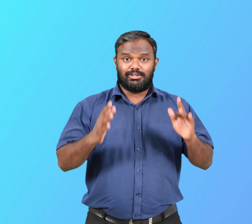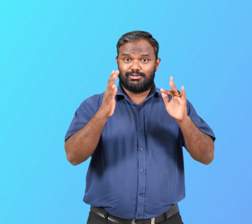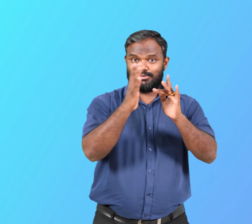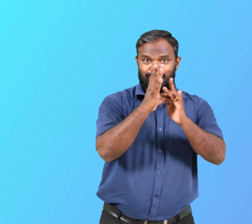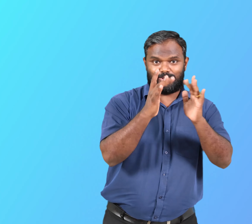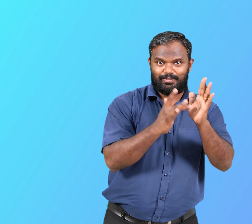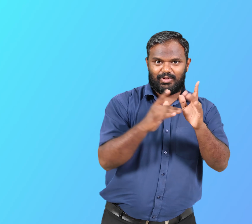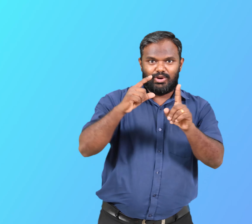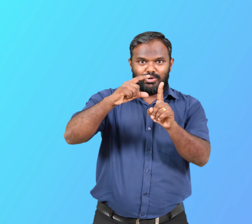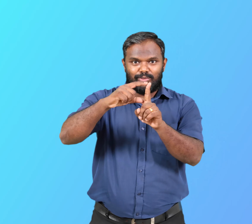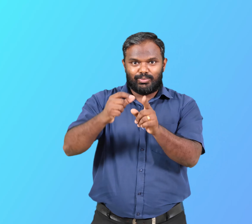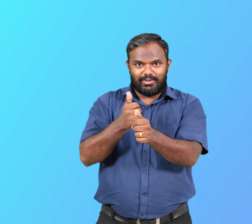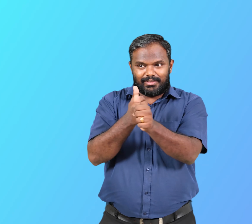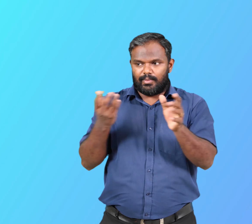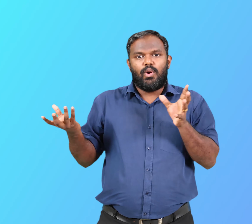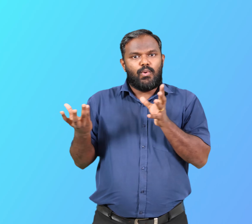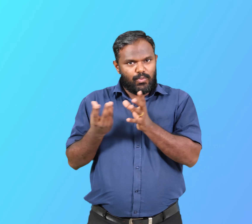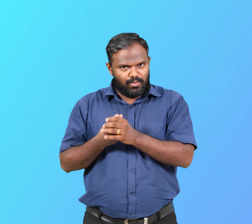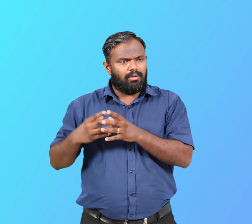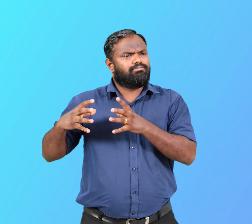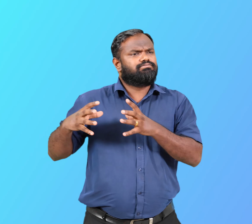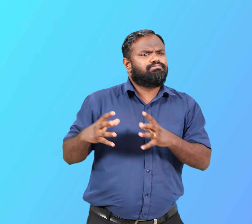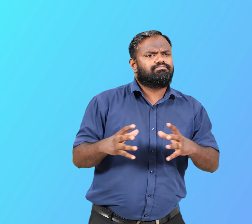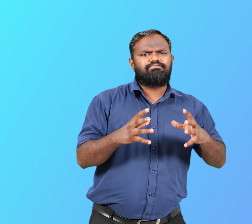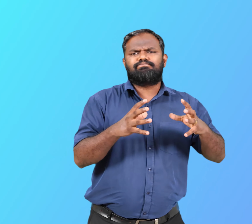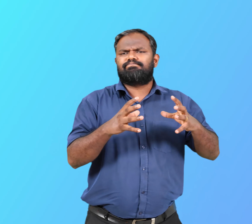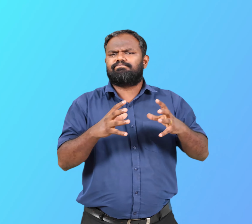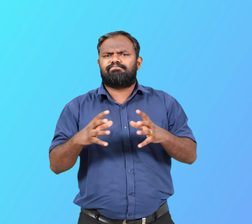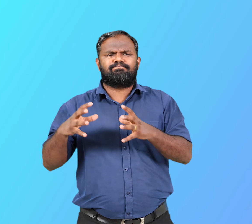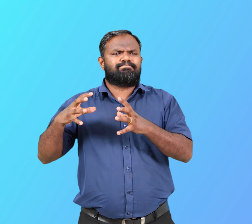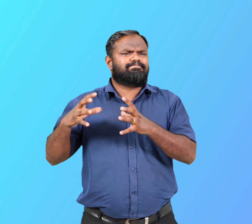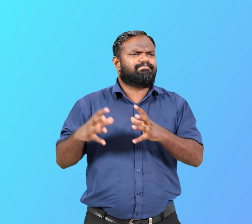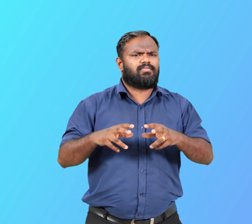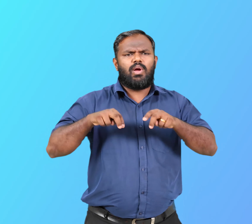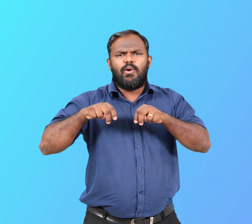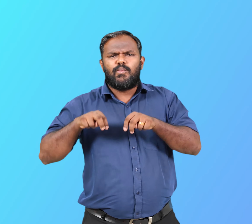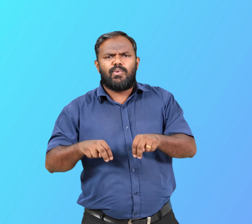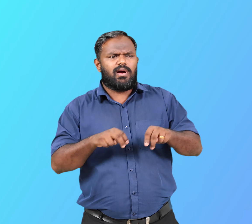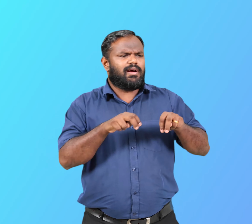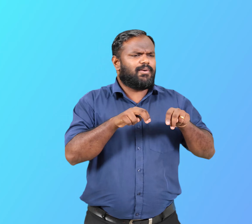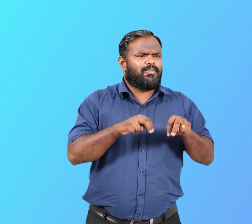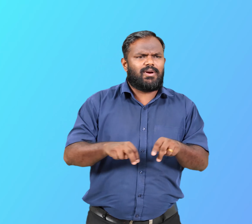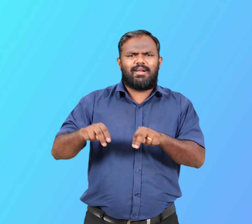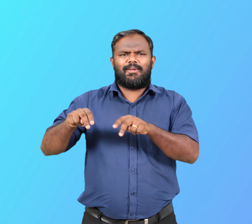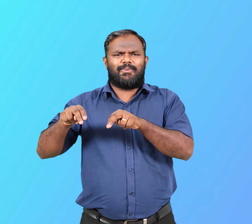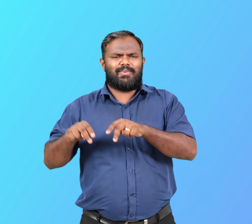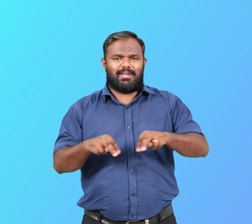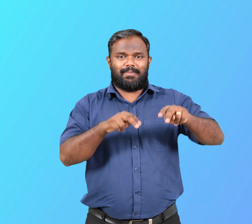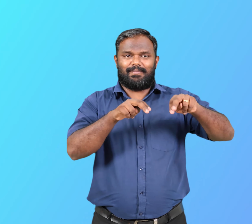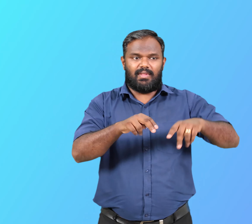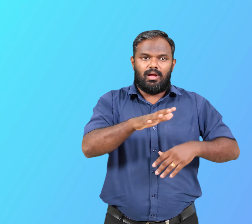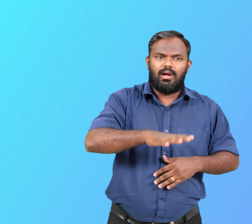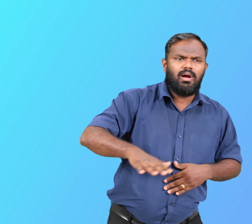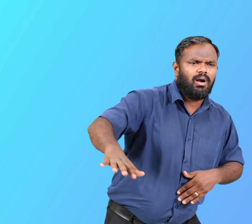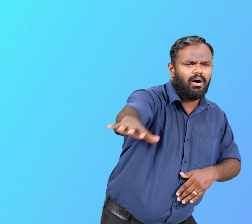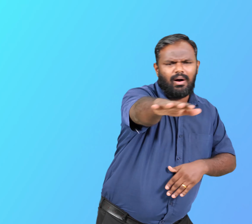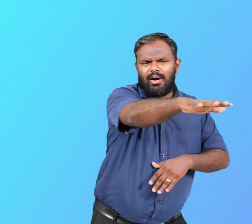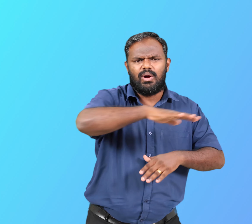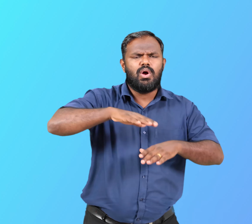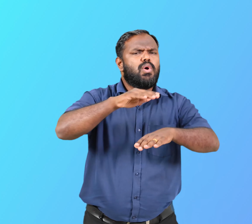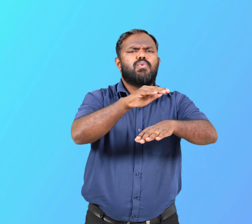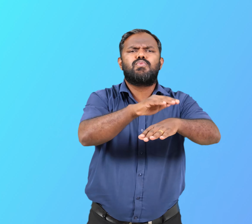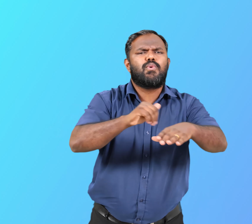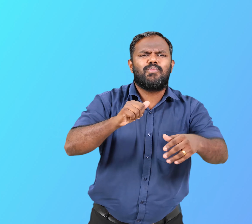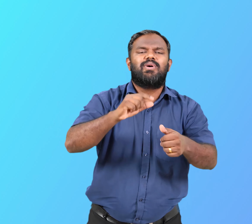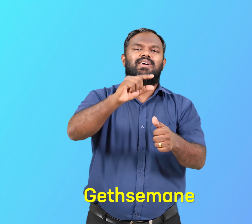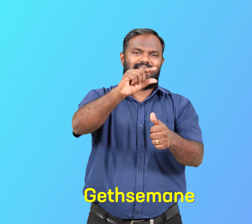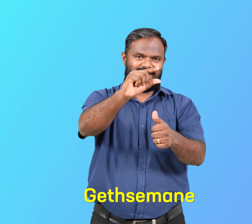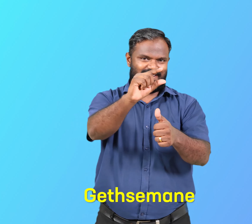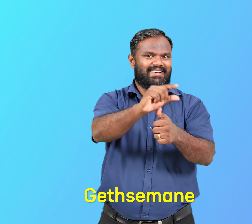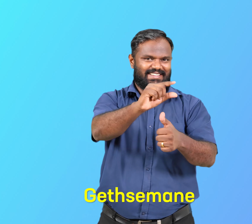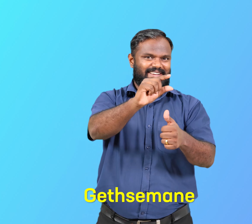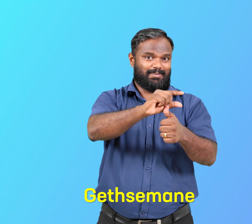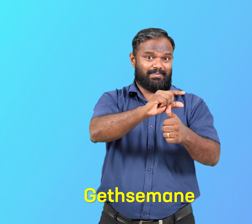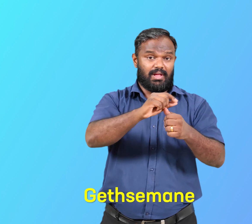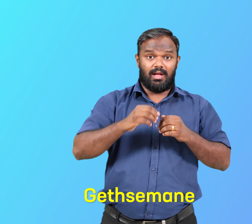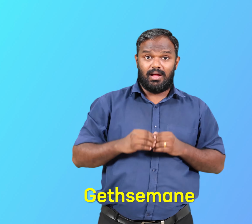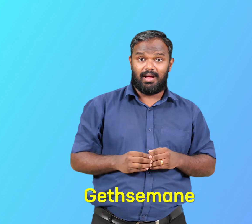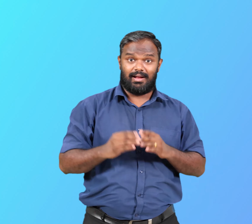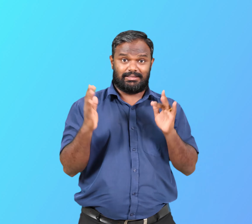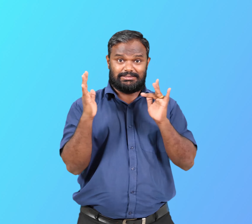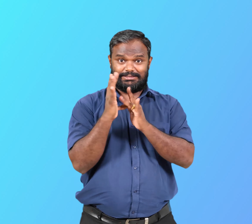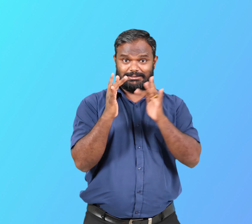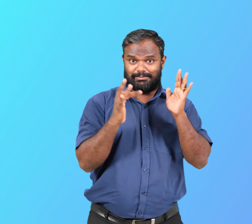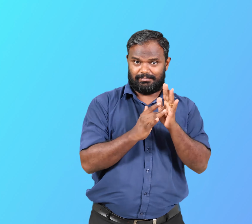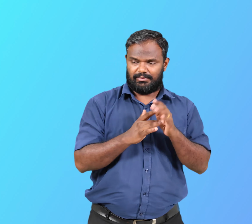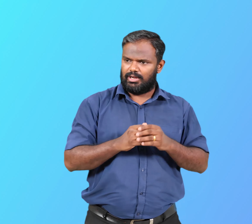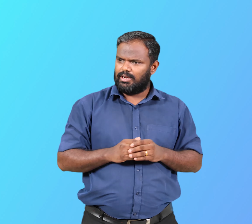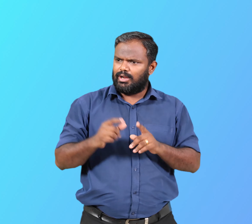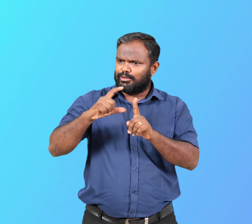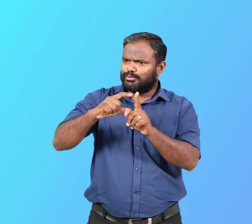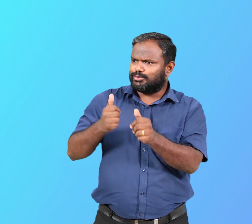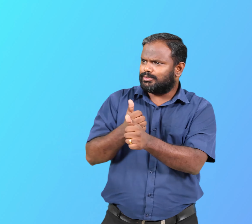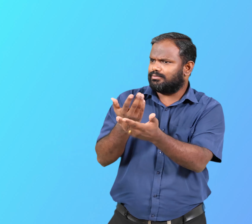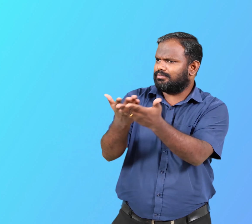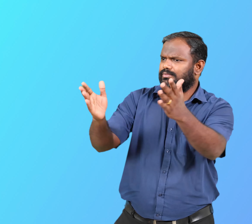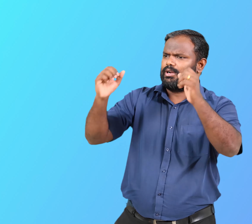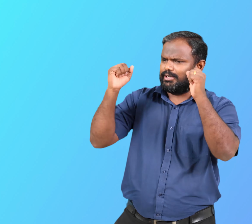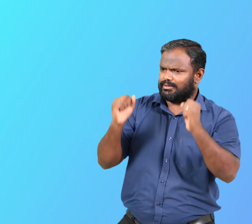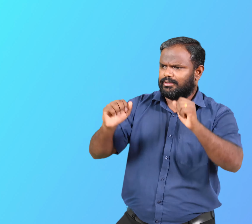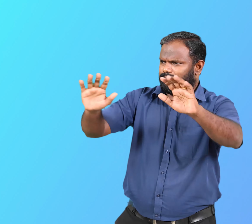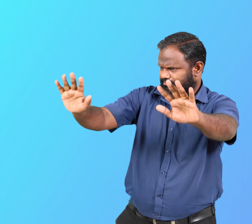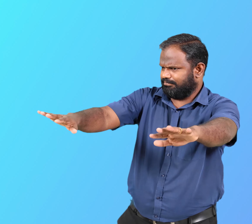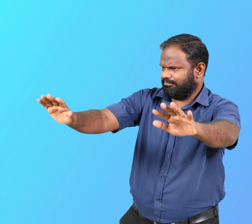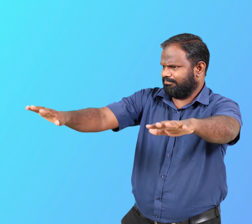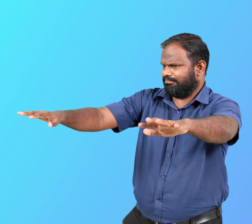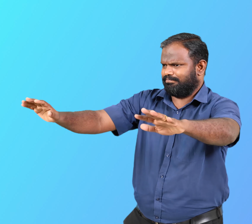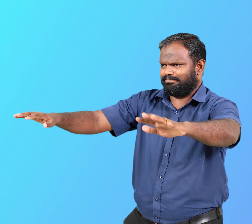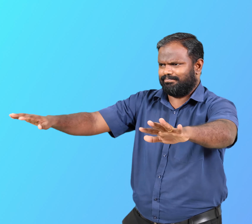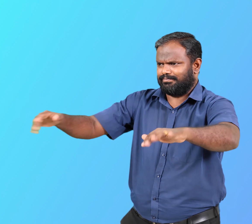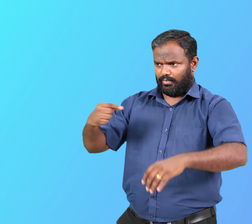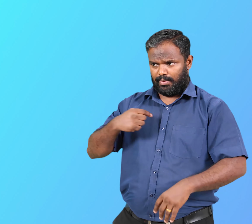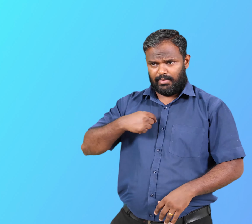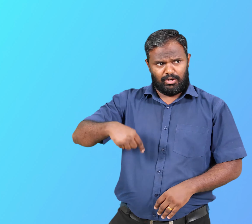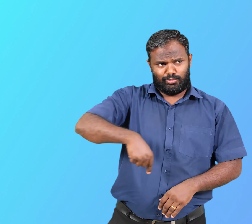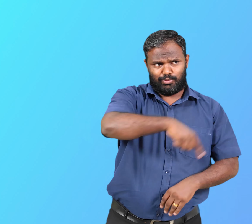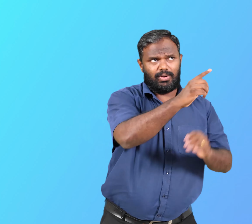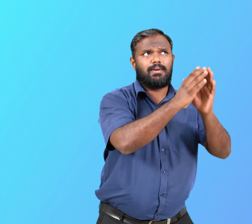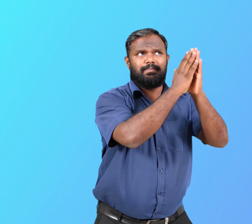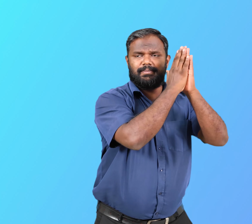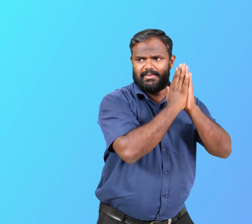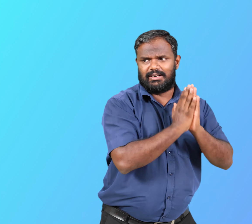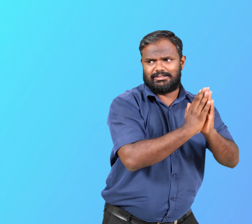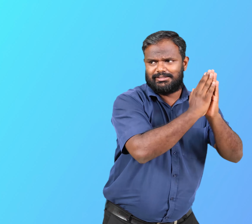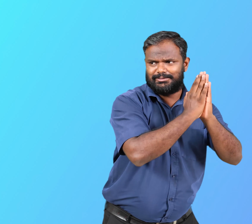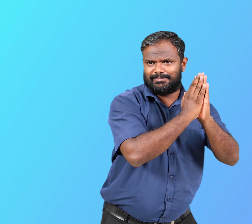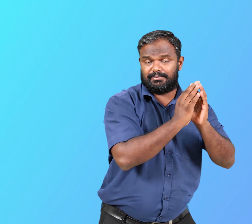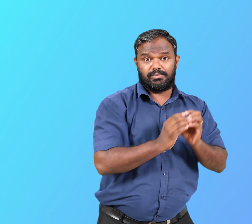Then Jesus went with his followers to a place called Gethsemane. He said to them, “Sit here while I go there and pray.”